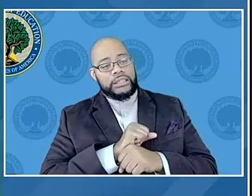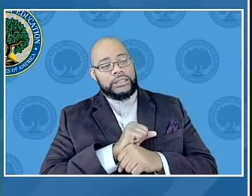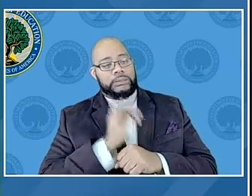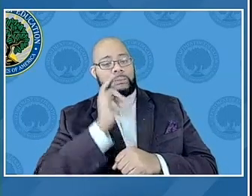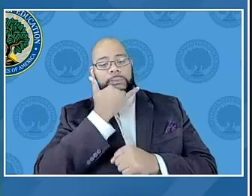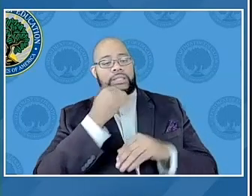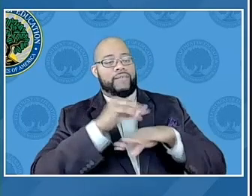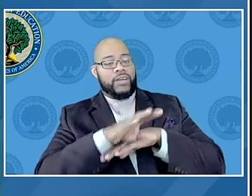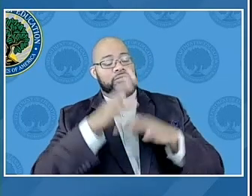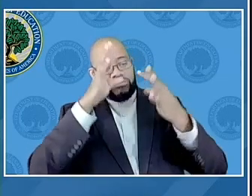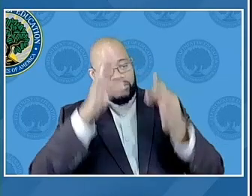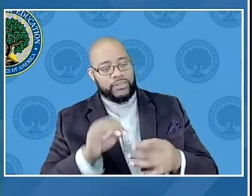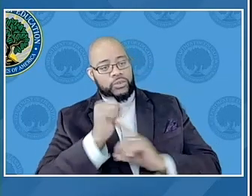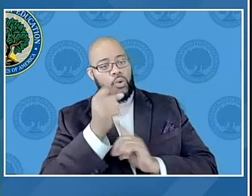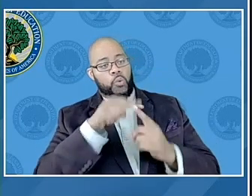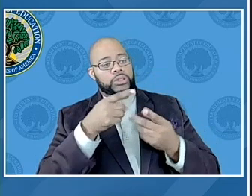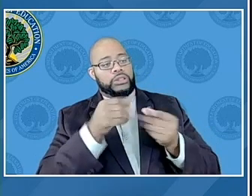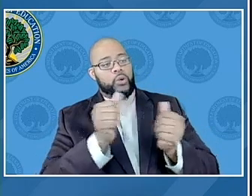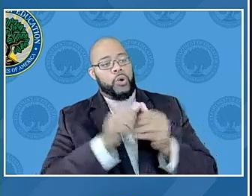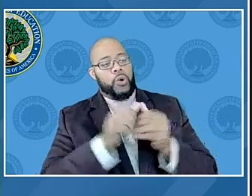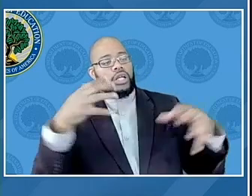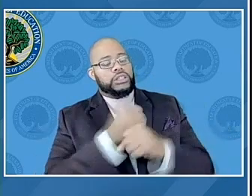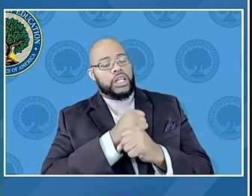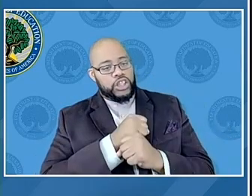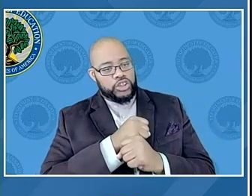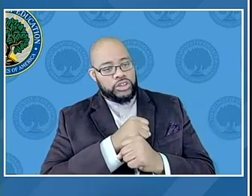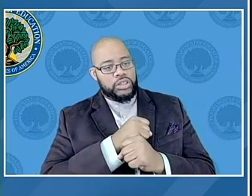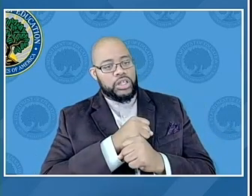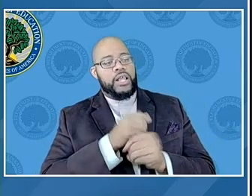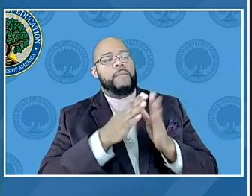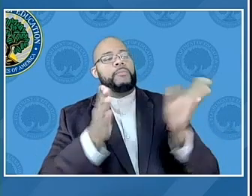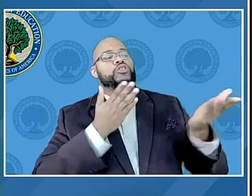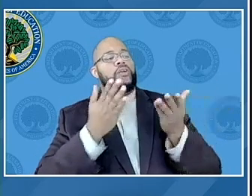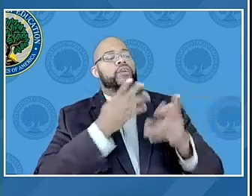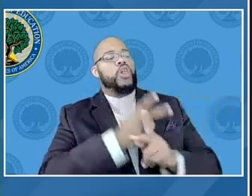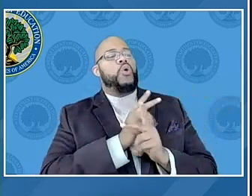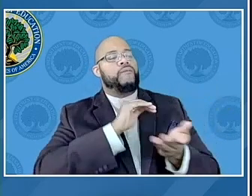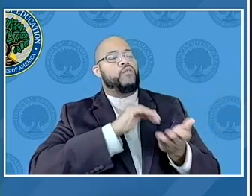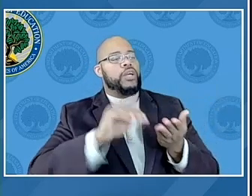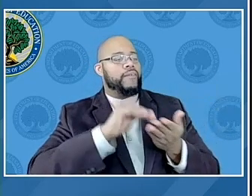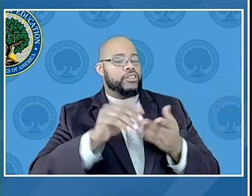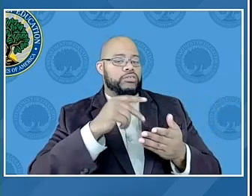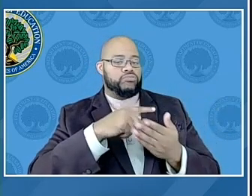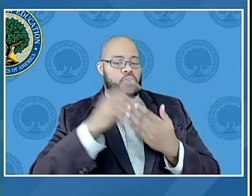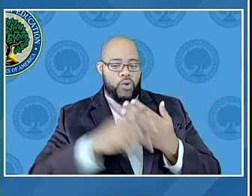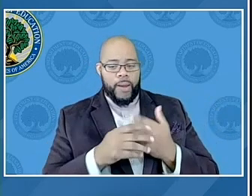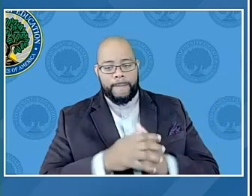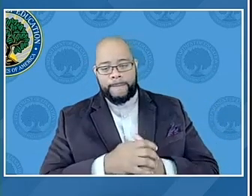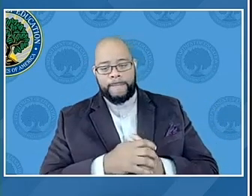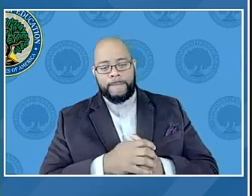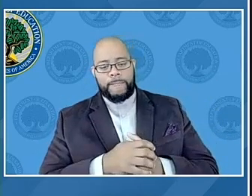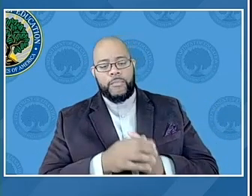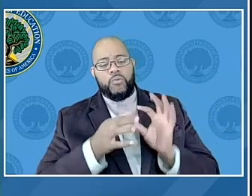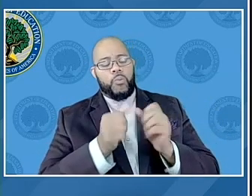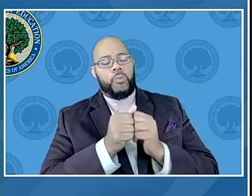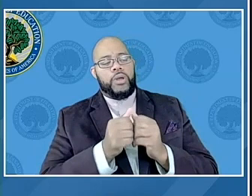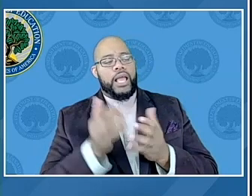when it comes to consolidation and the Public Service Loan Forgiveness program. Regarding Income Driven Repayment, we